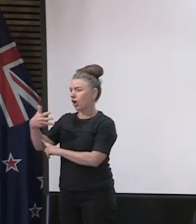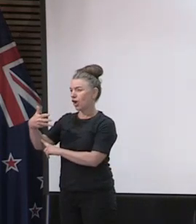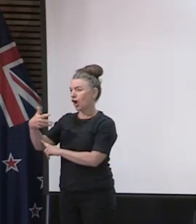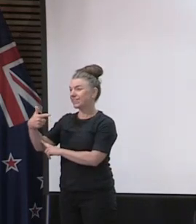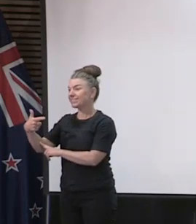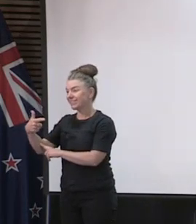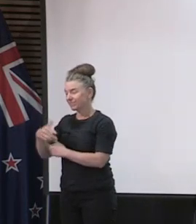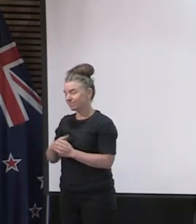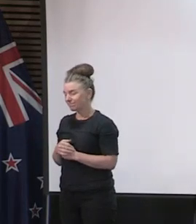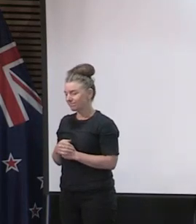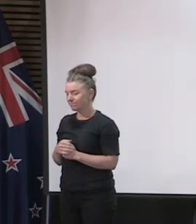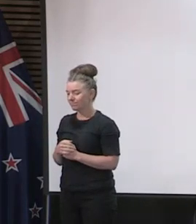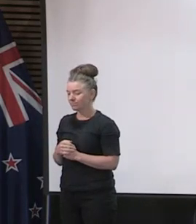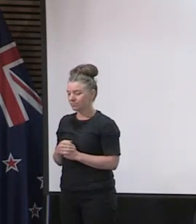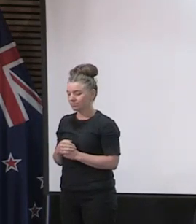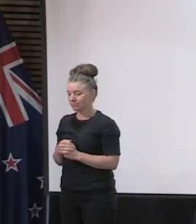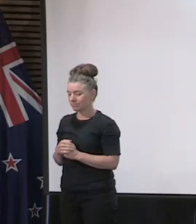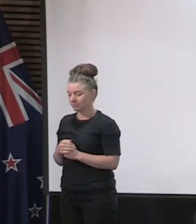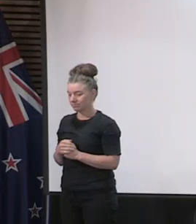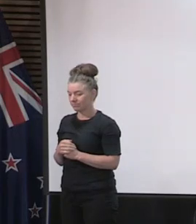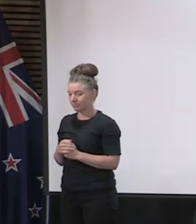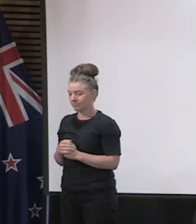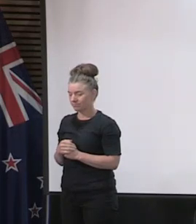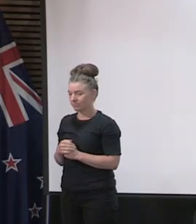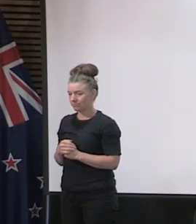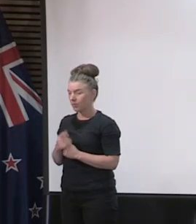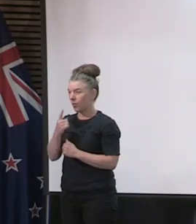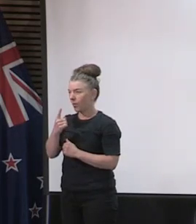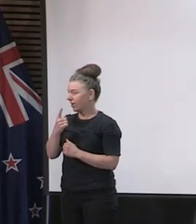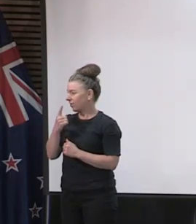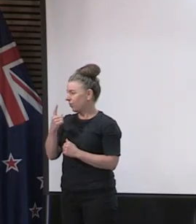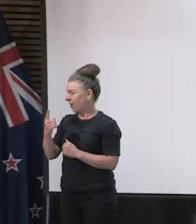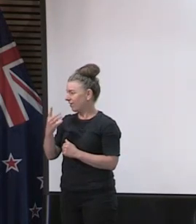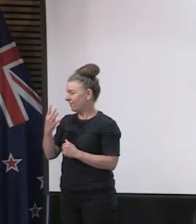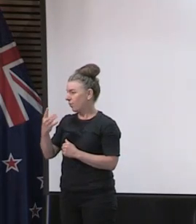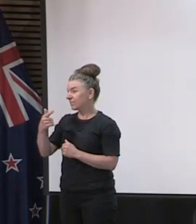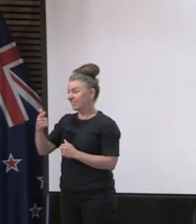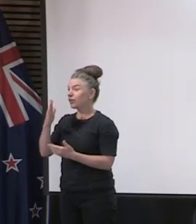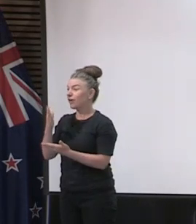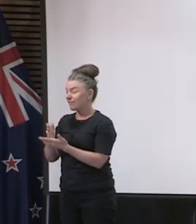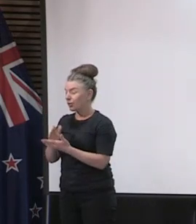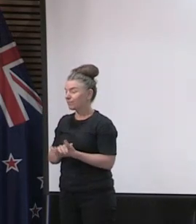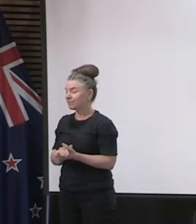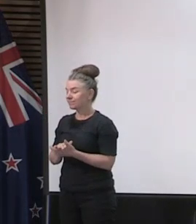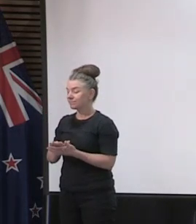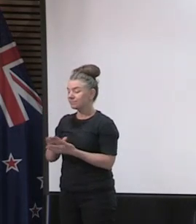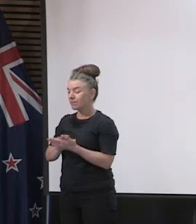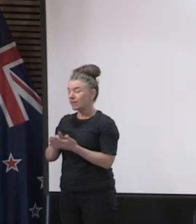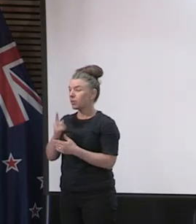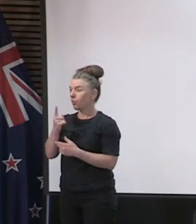and probable cases remains at